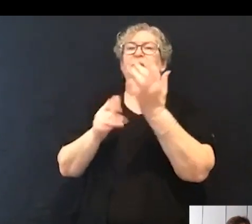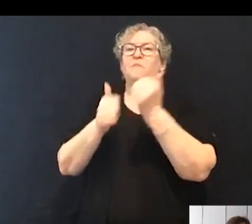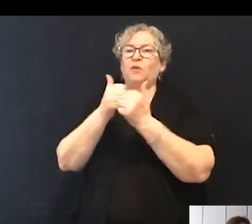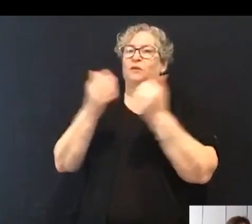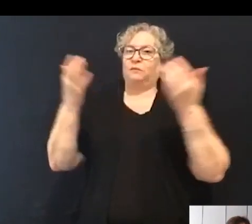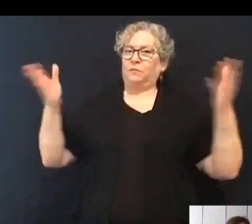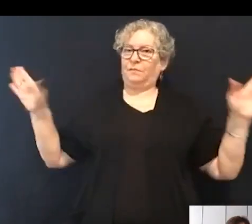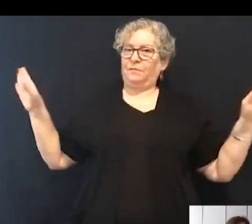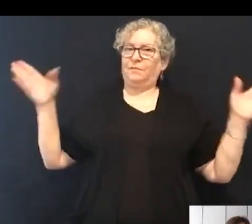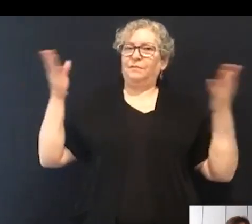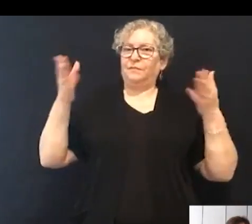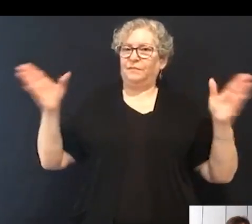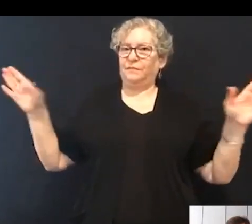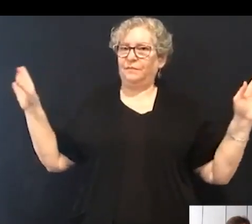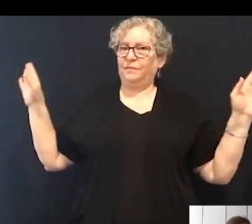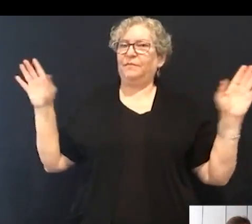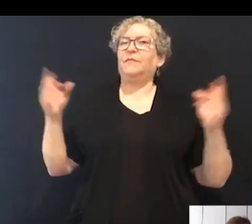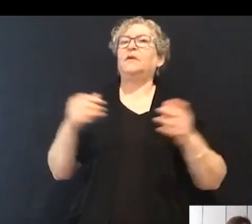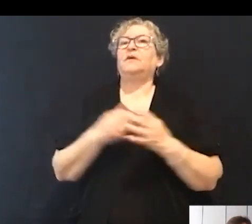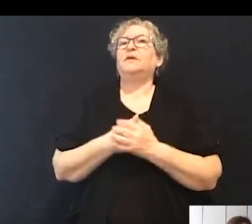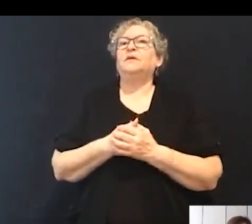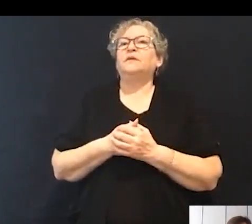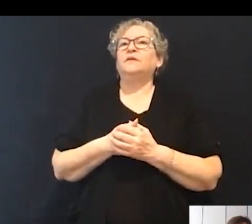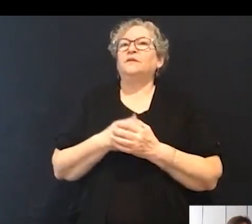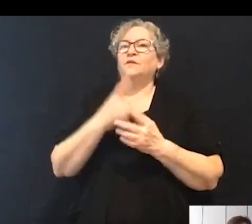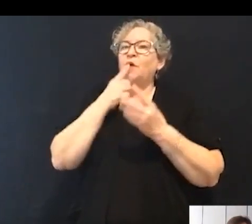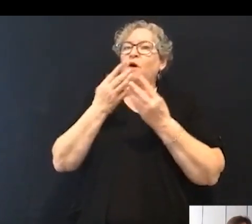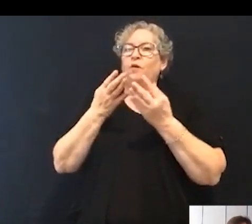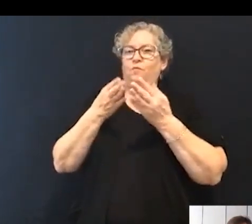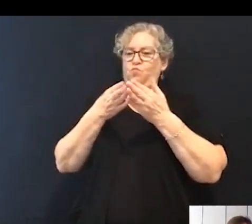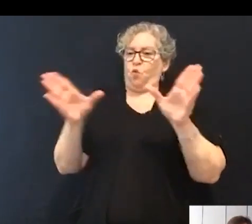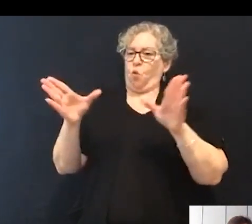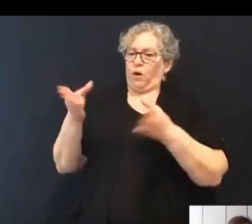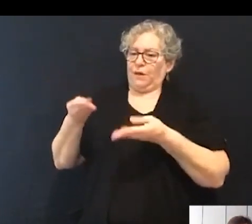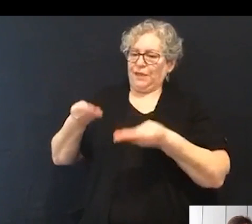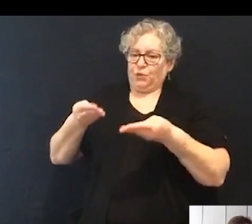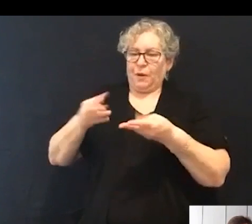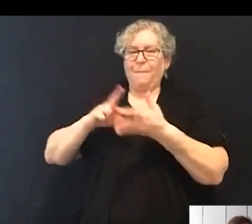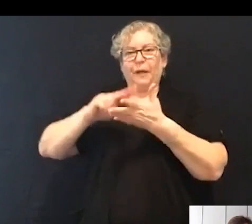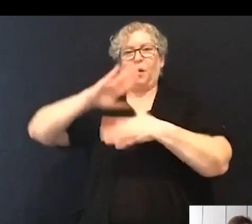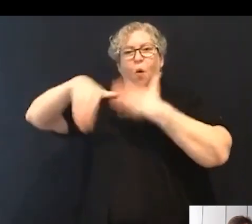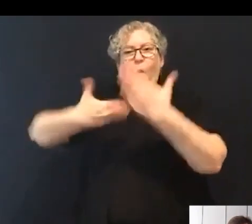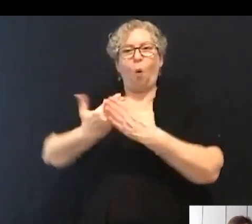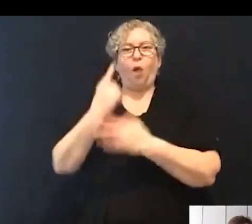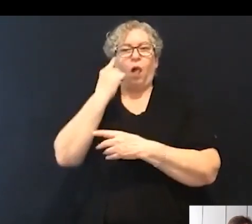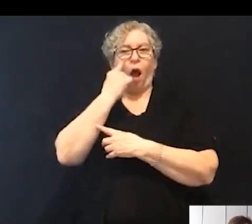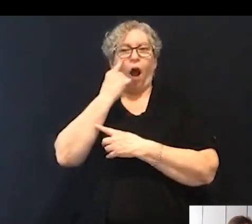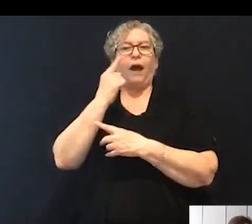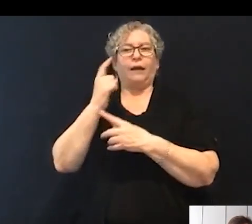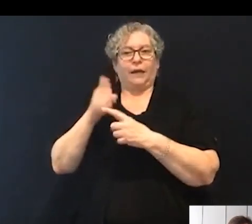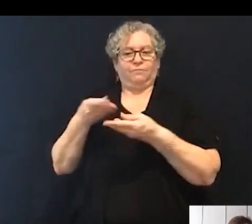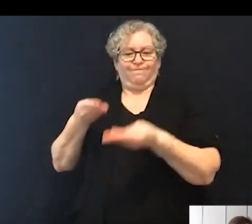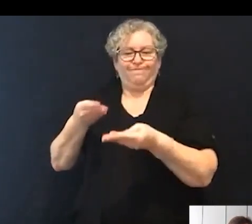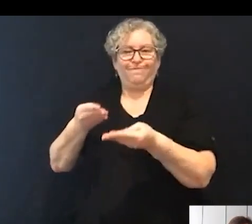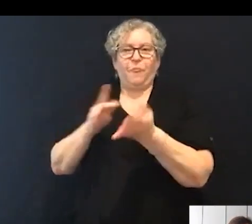So broad distribution may be favorable, specifically for these diseases.